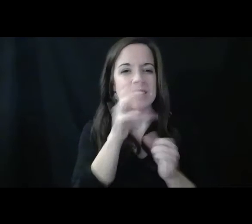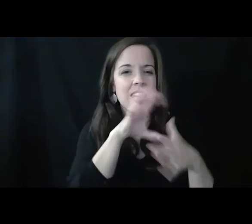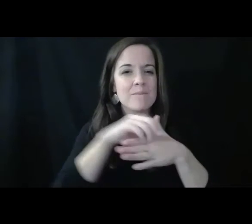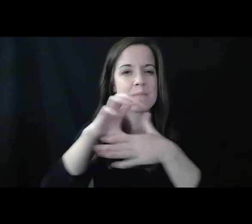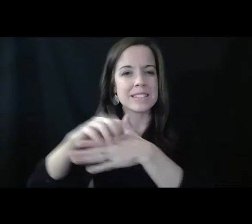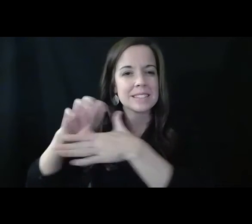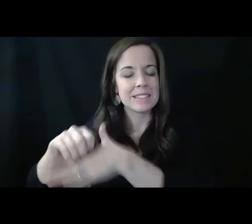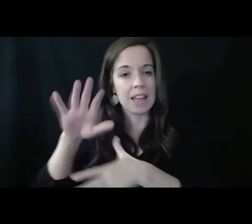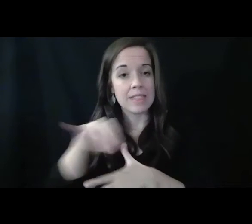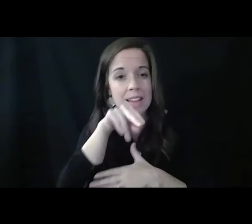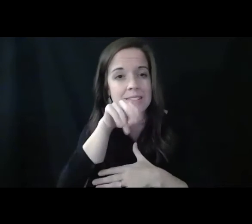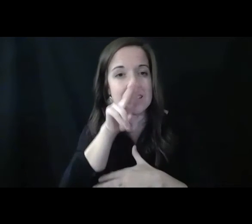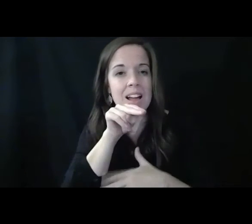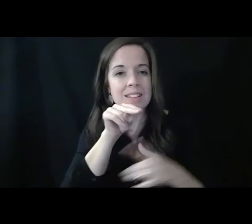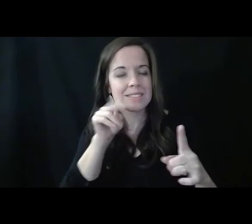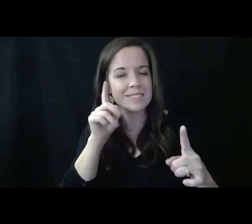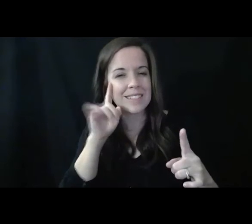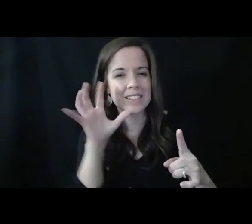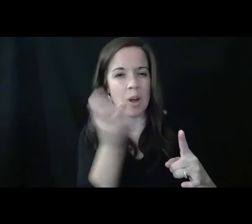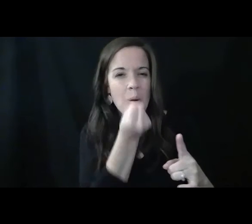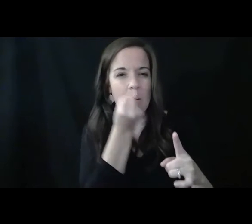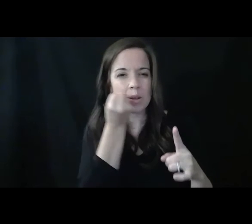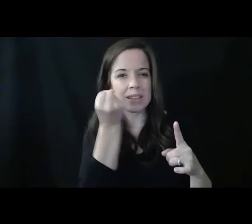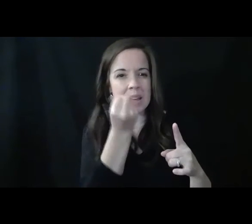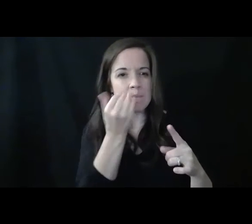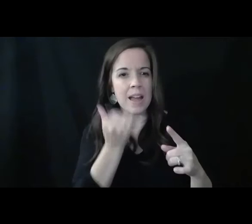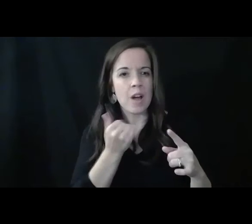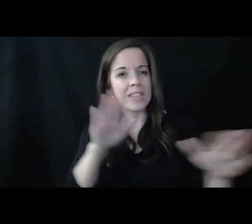bids adieu // holed in the mouth // ah-dee-ose // ah-mee-goes